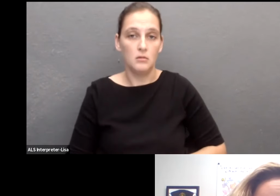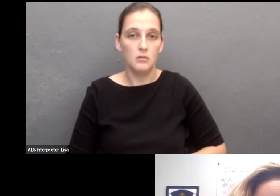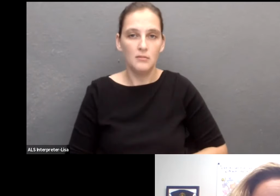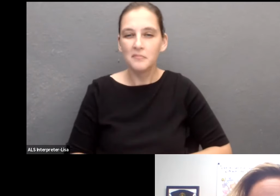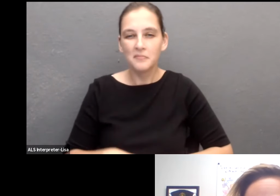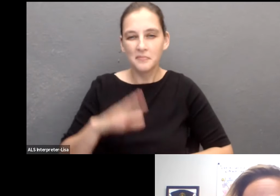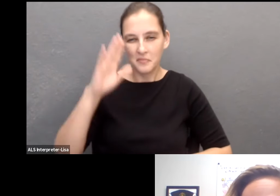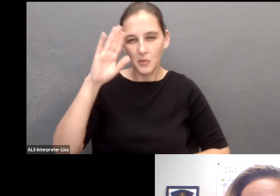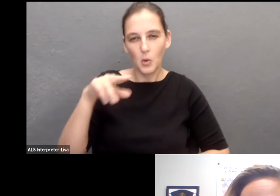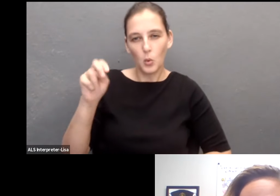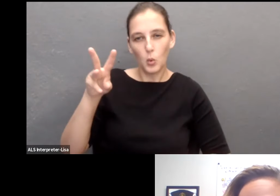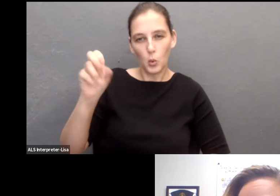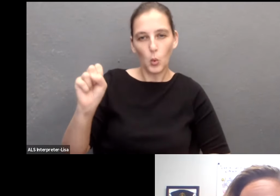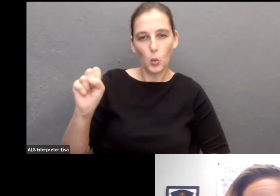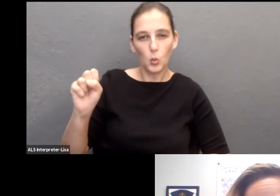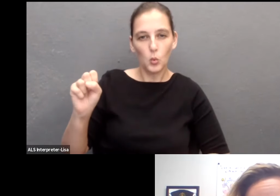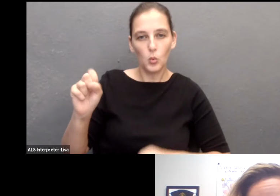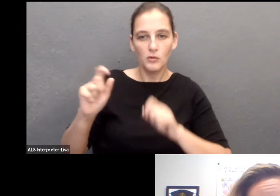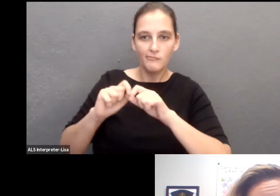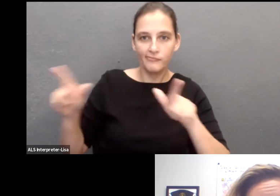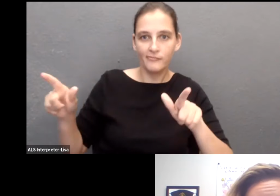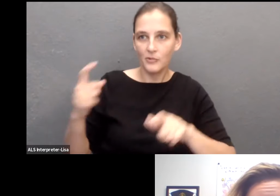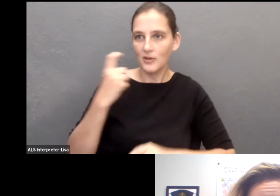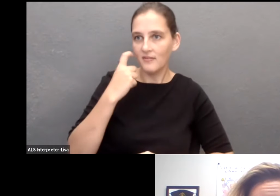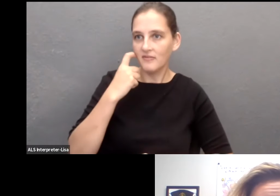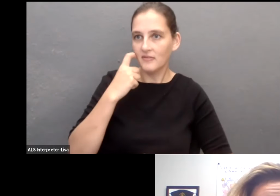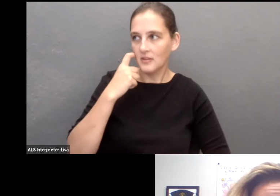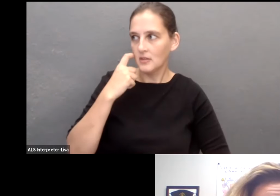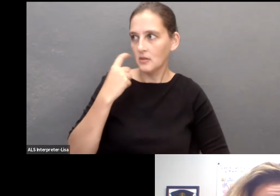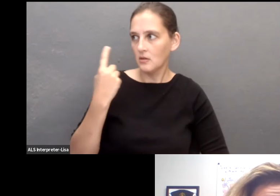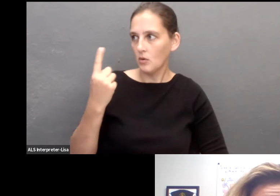in the news of, you know, I think we just recently had a firefighter here in Indiana die at